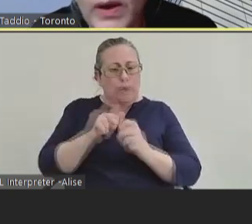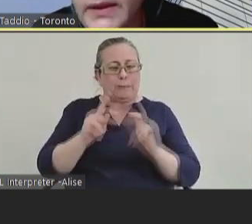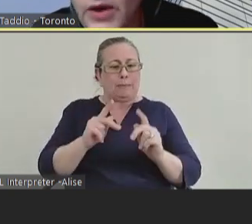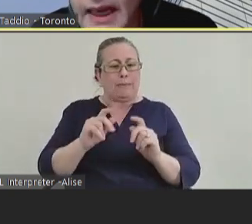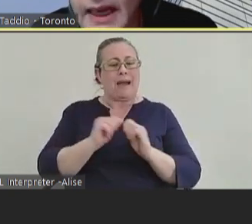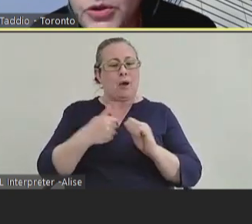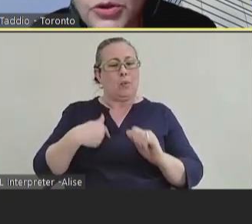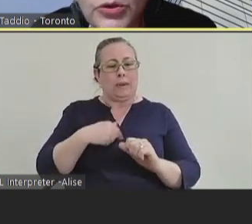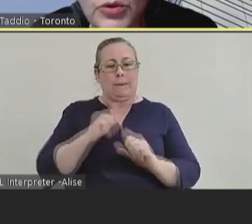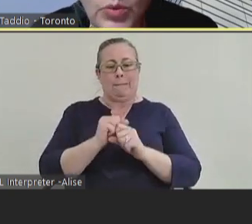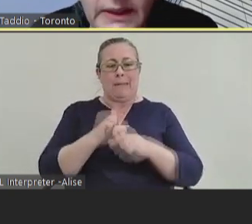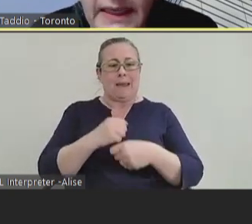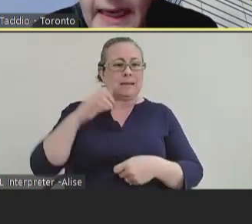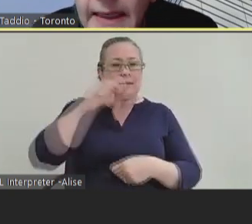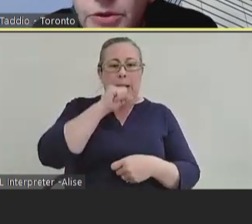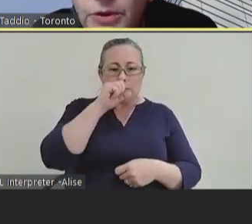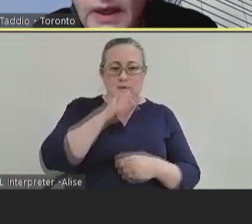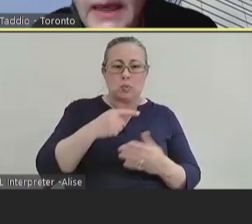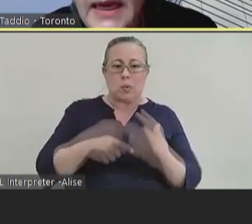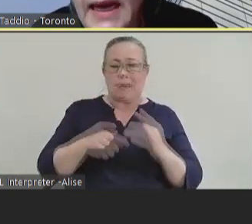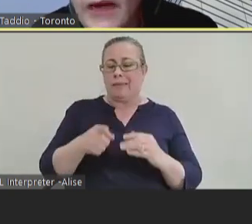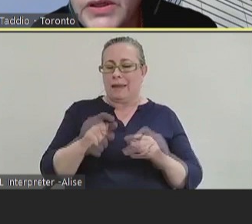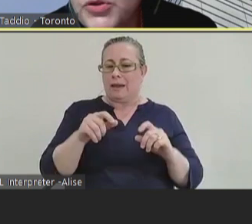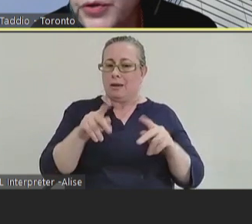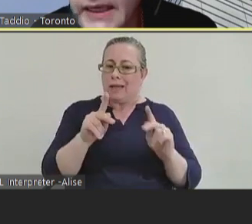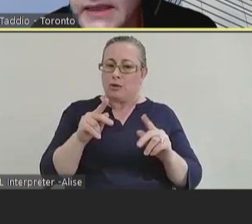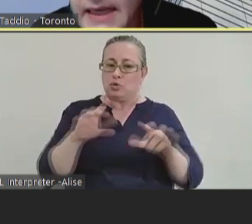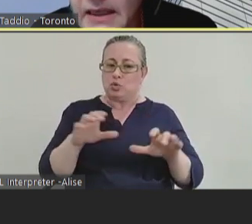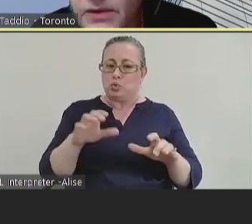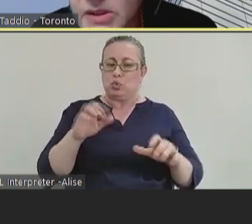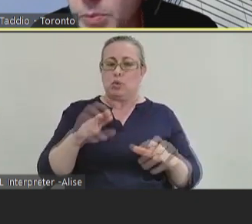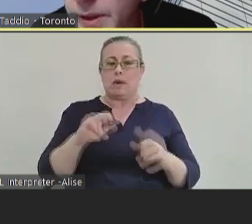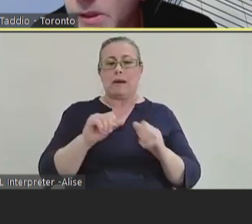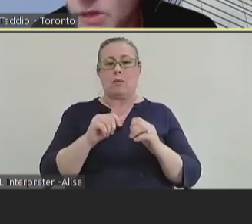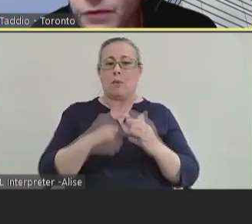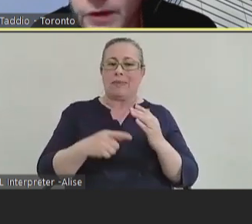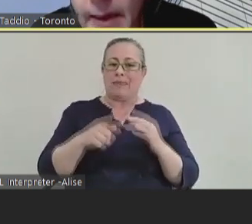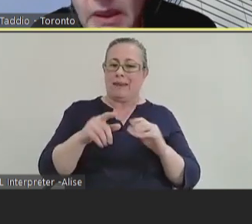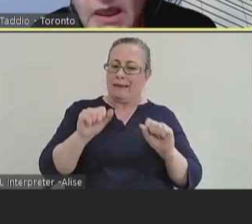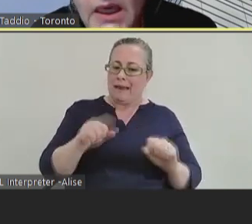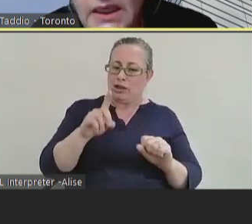they're allowed to do or what they can do and how this creates negative experiences for them. And in